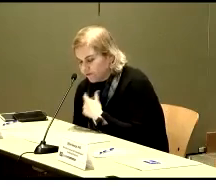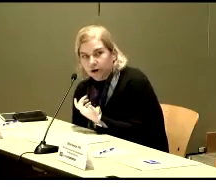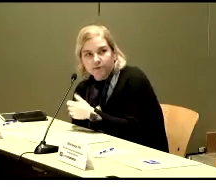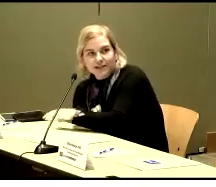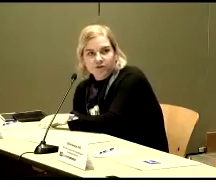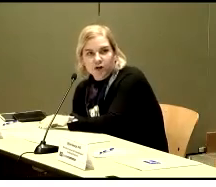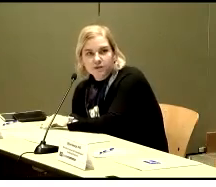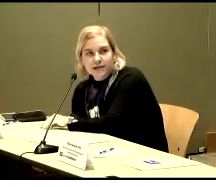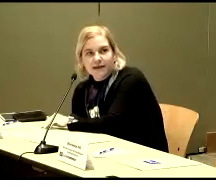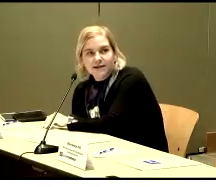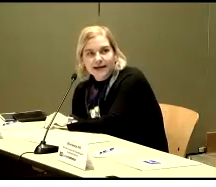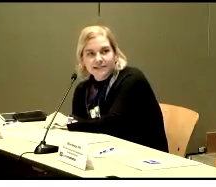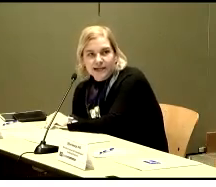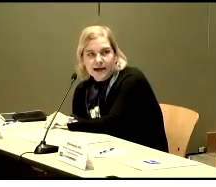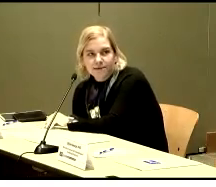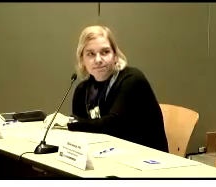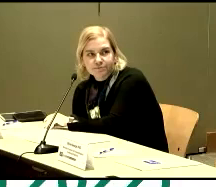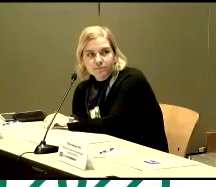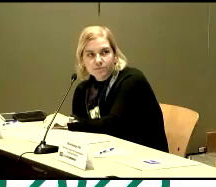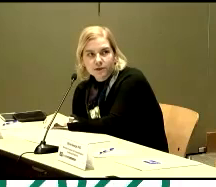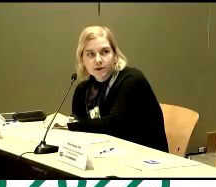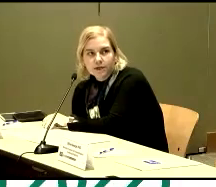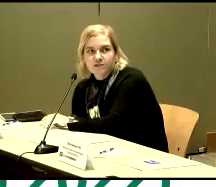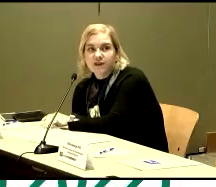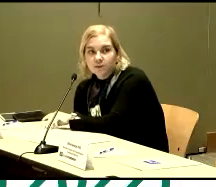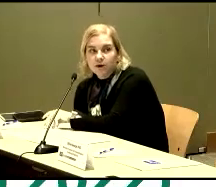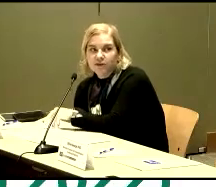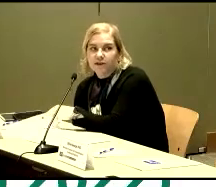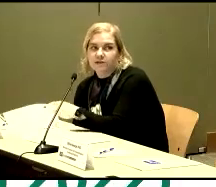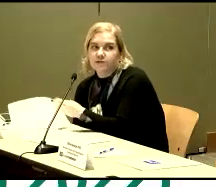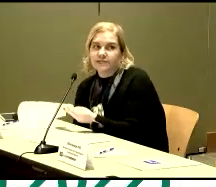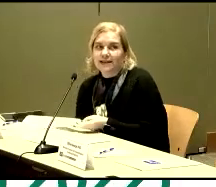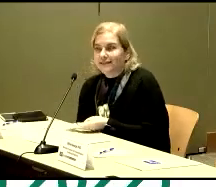So, that's overdose. On the next slide, just very briefly on the suicide.